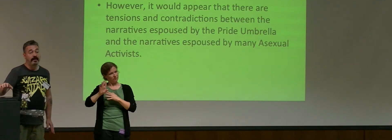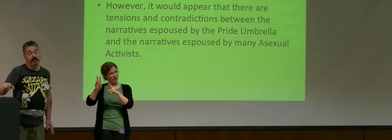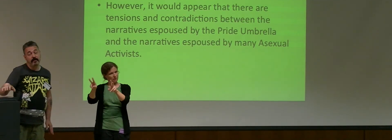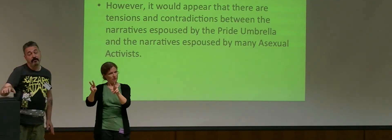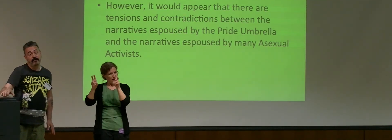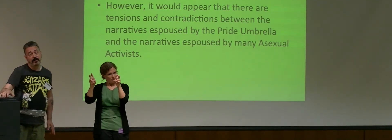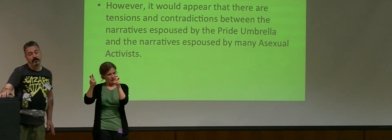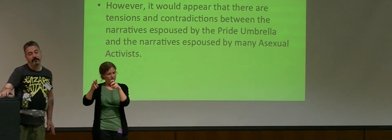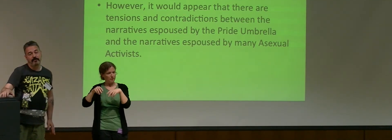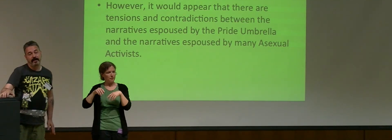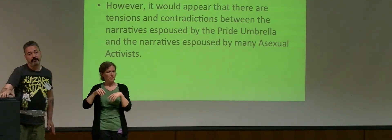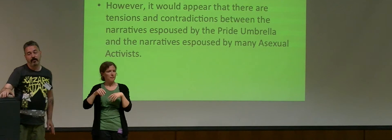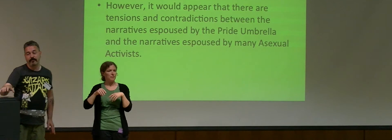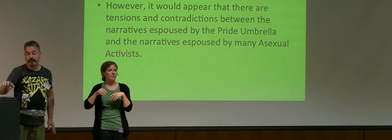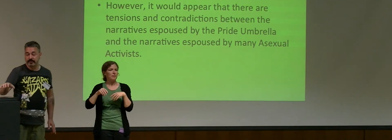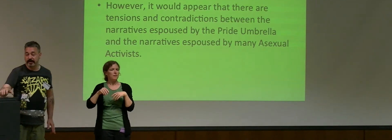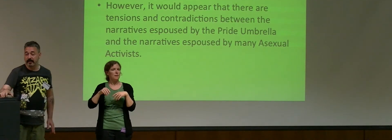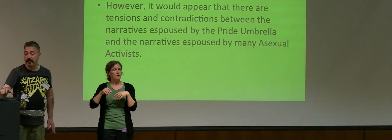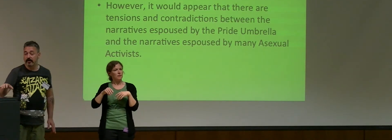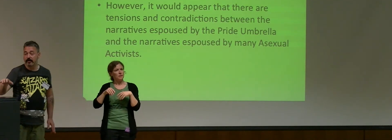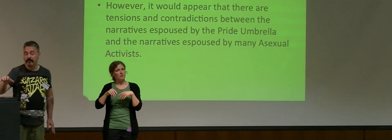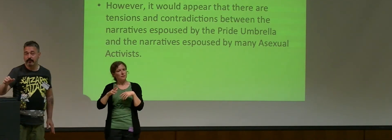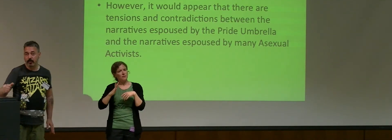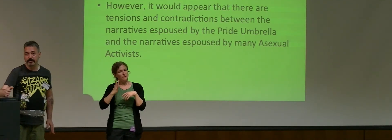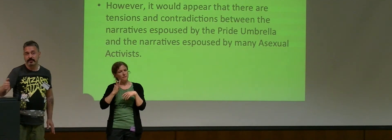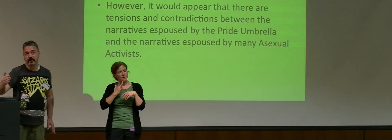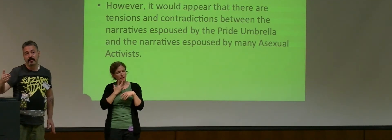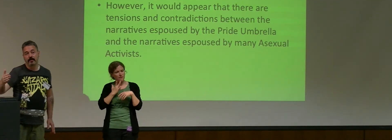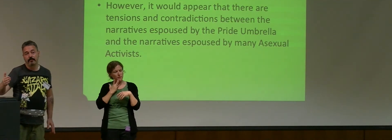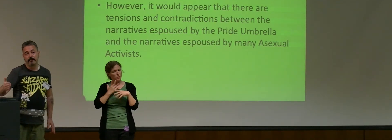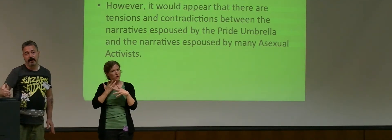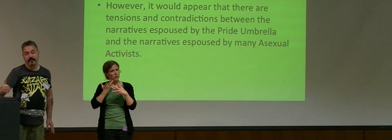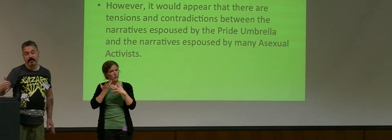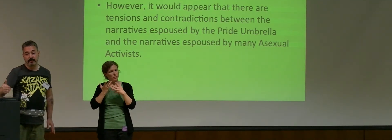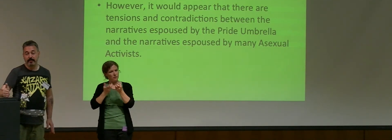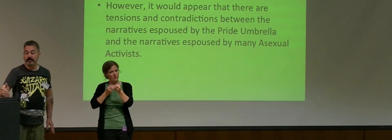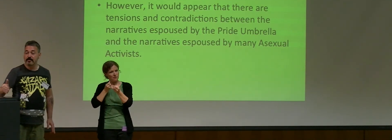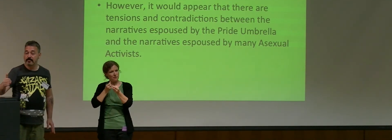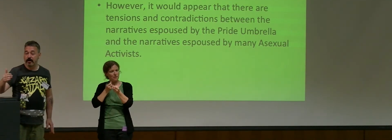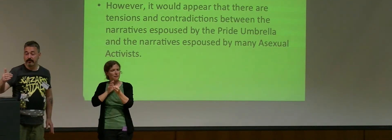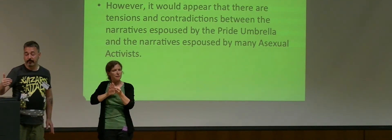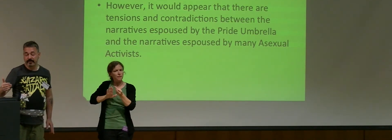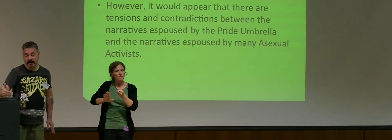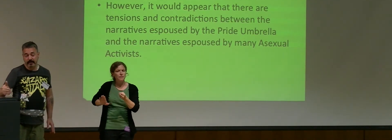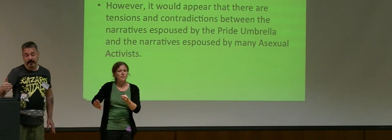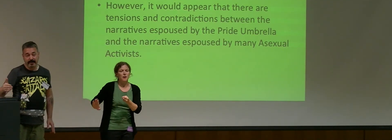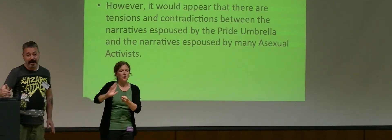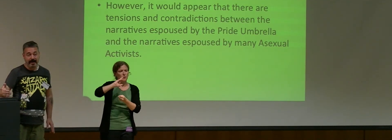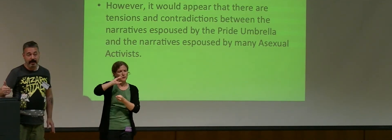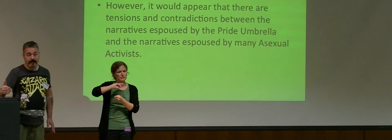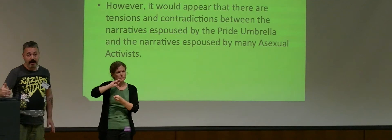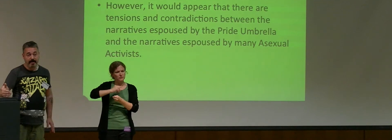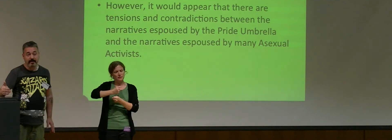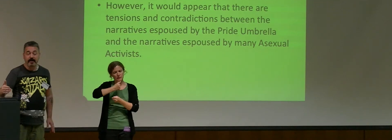in the view in favor of a particularly forged by the experiences of particularly gay men and